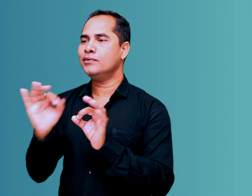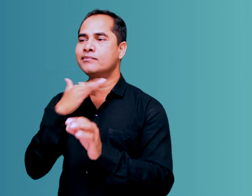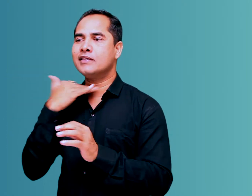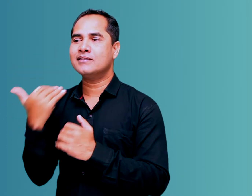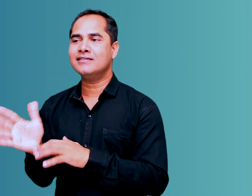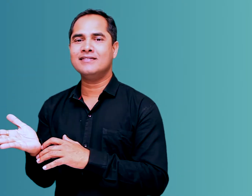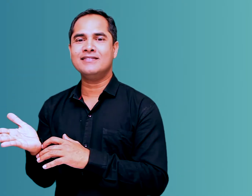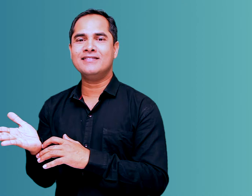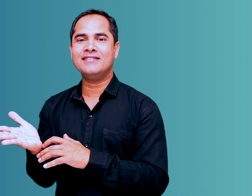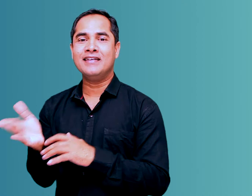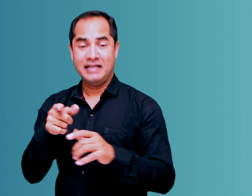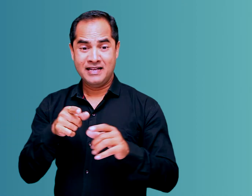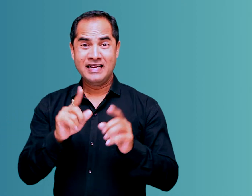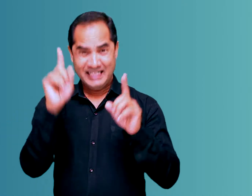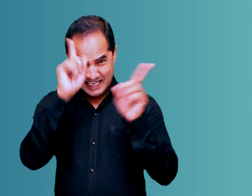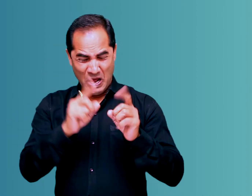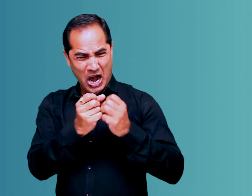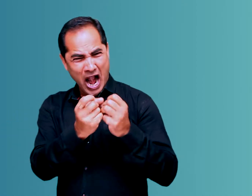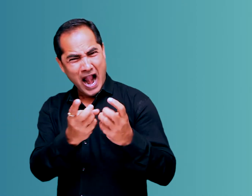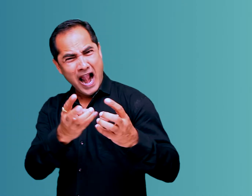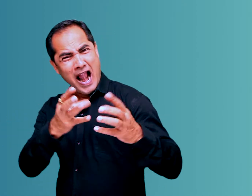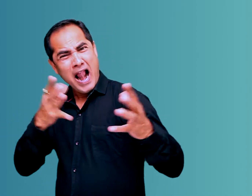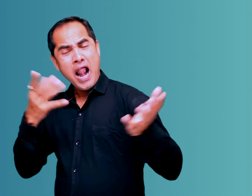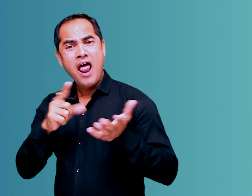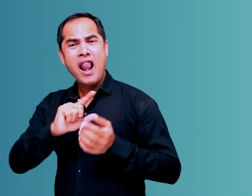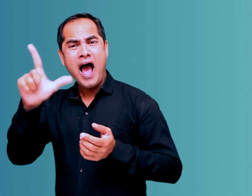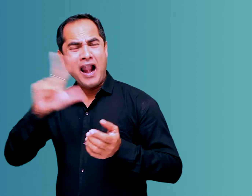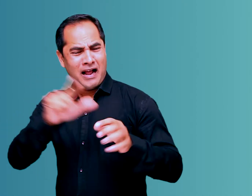left and with the large number of deers and not enough green grass,